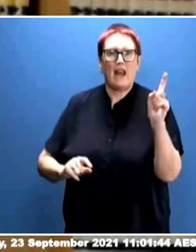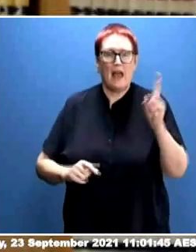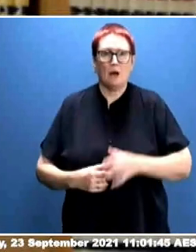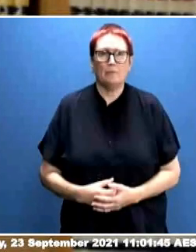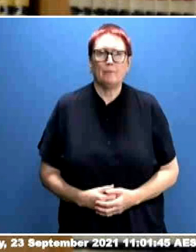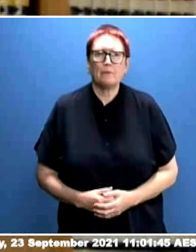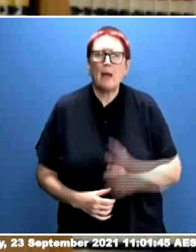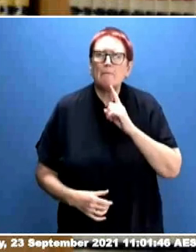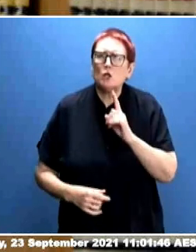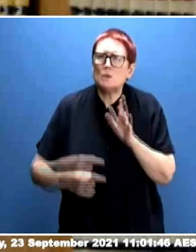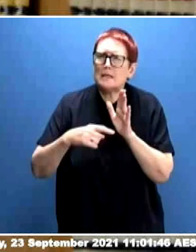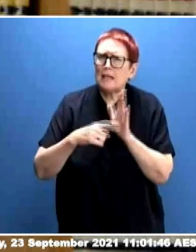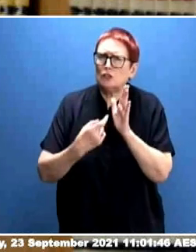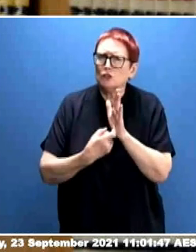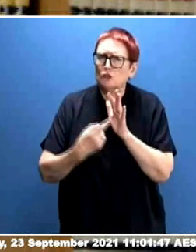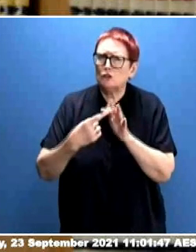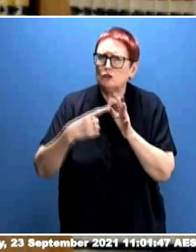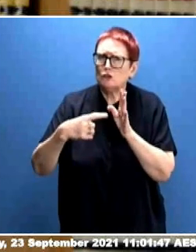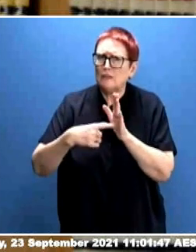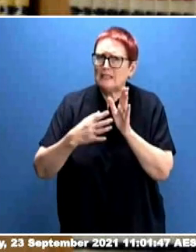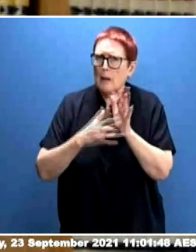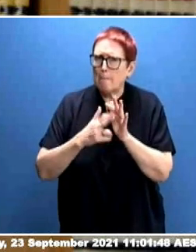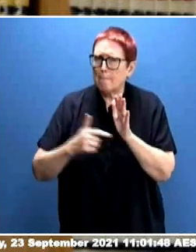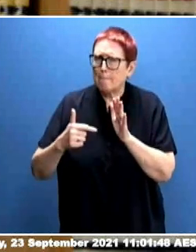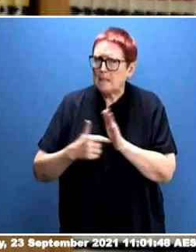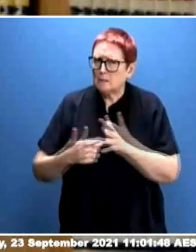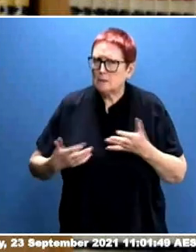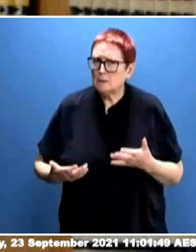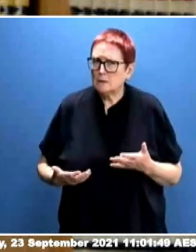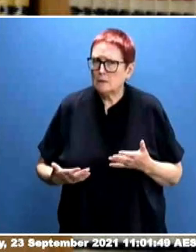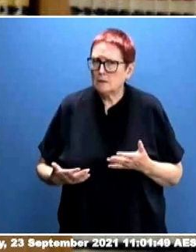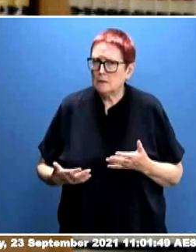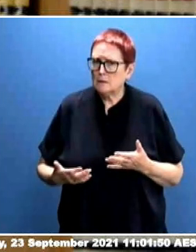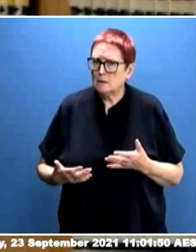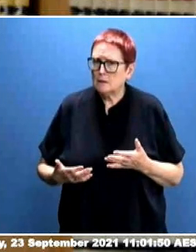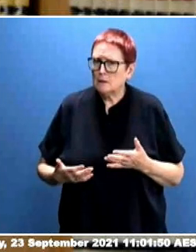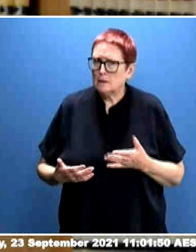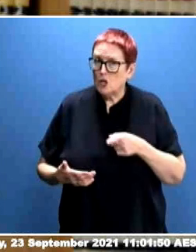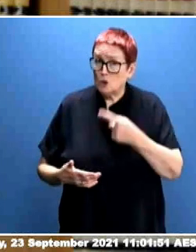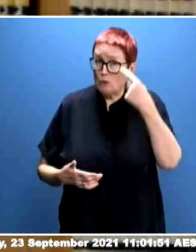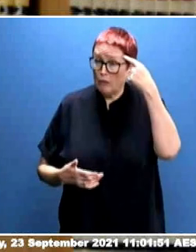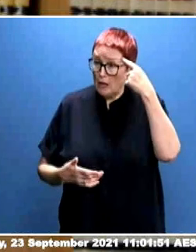But you mentioned treatment as well in your answer. Are you suggesting that a longer time period